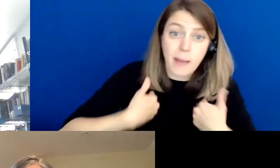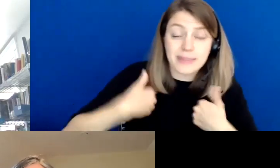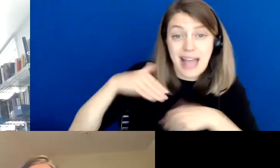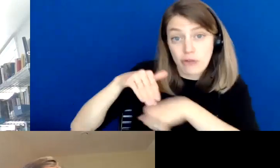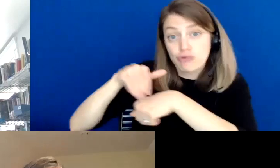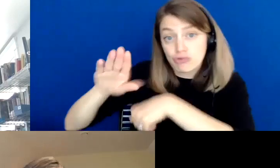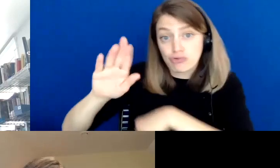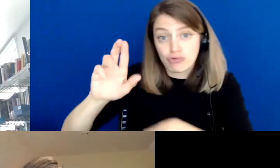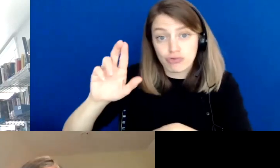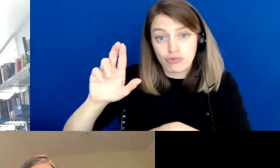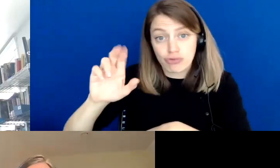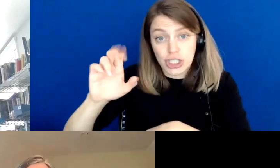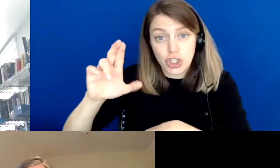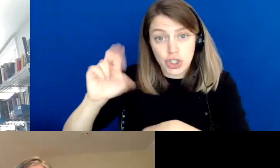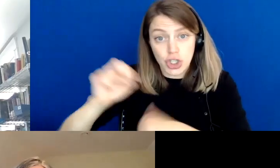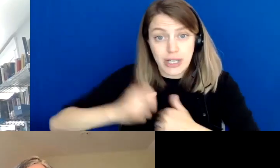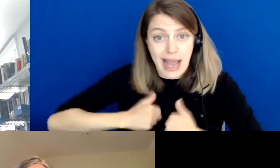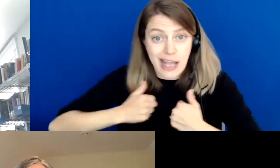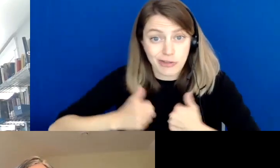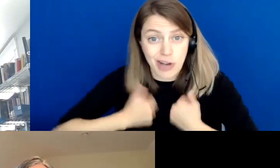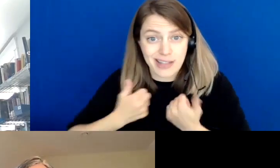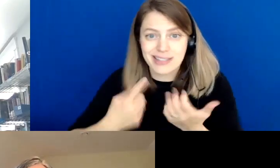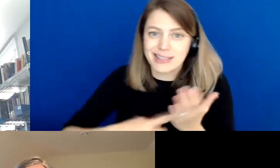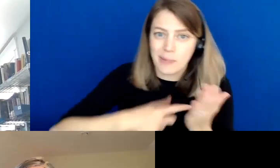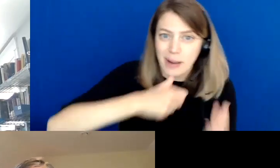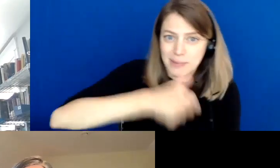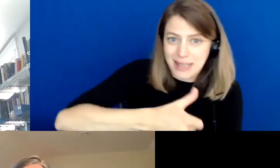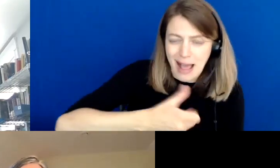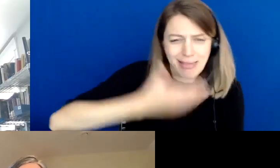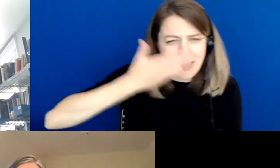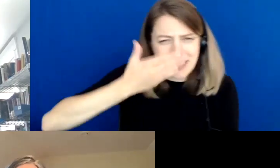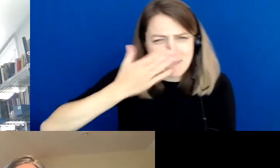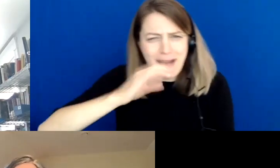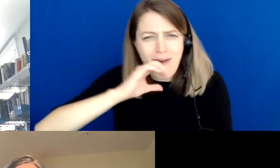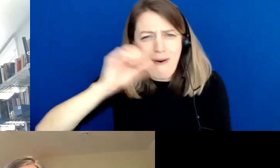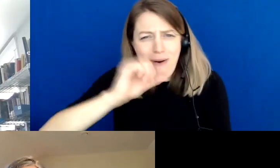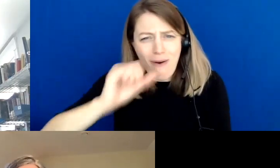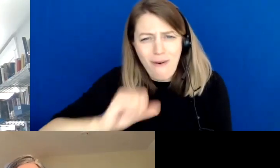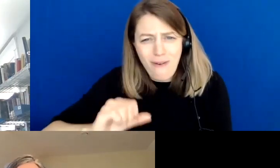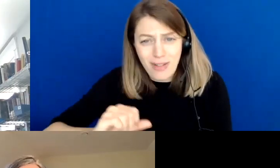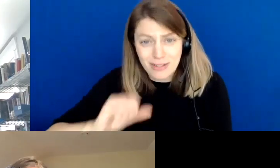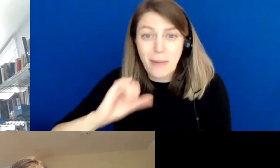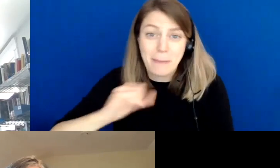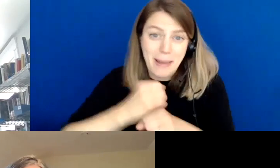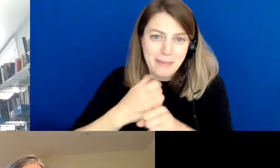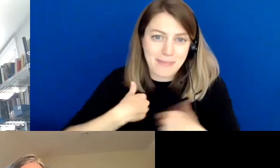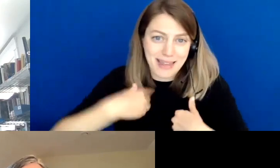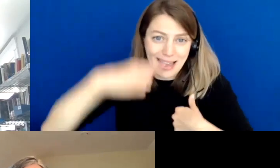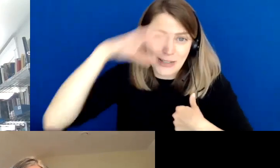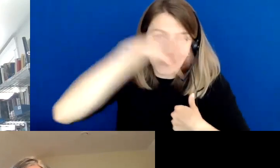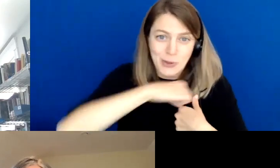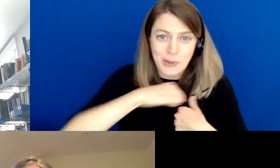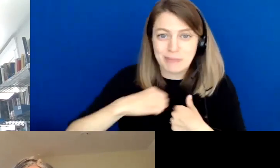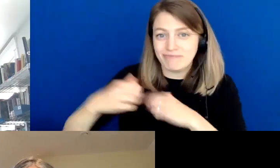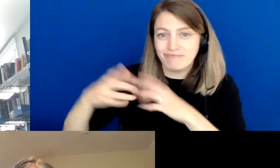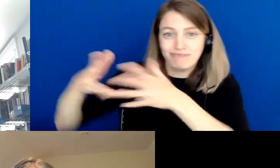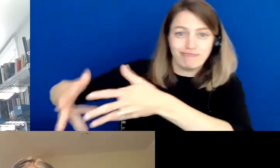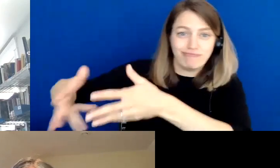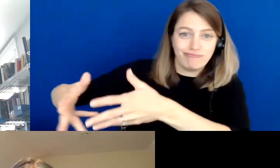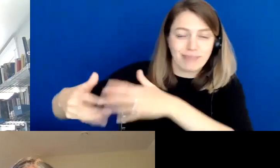Often they smelled very musty, which made me believe they were sitting in garages or basements attracting dust.